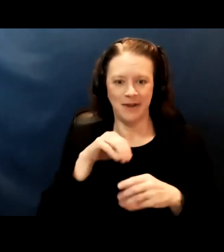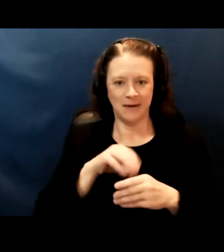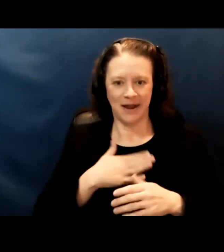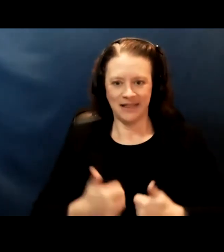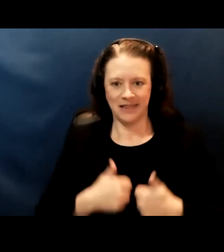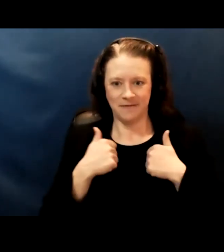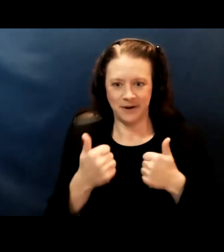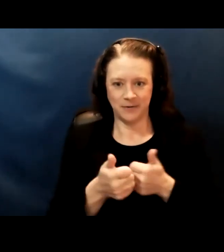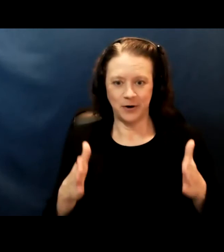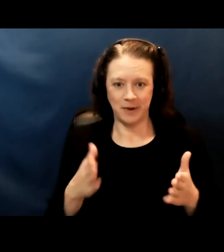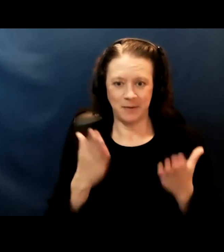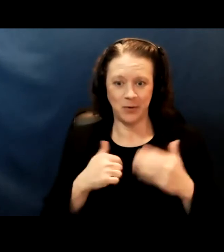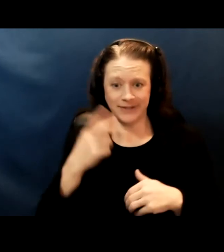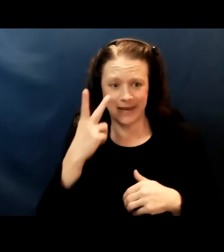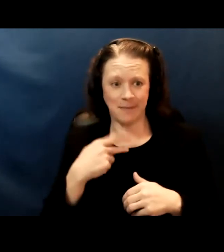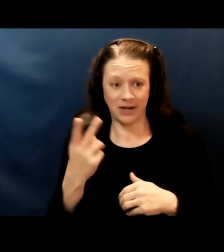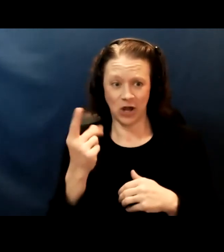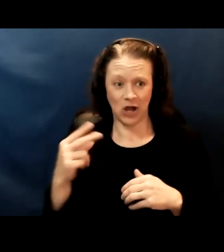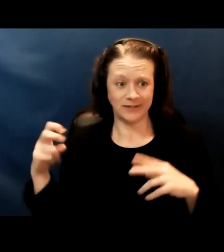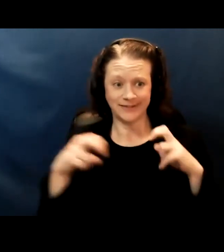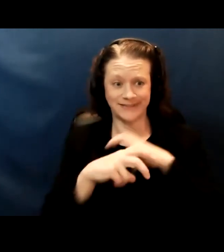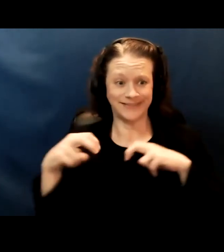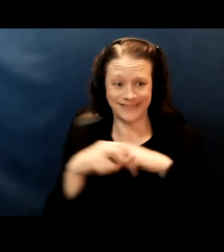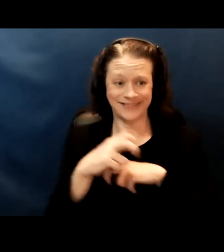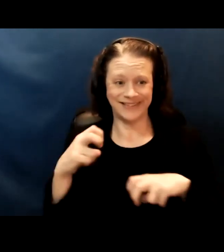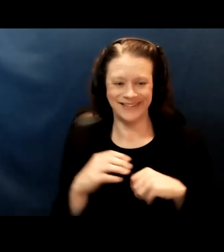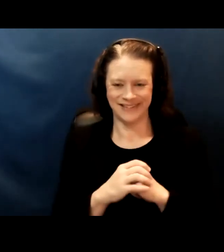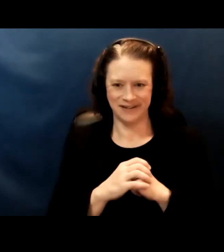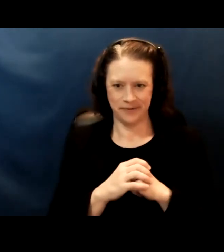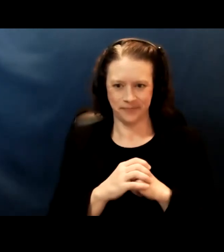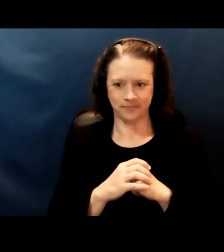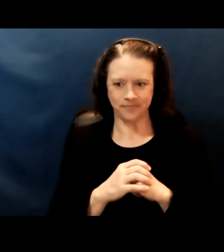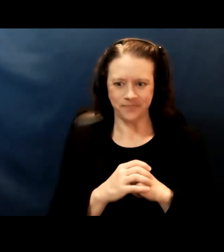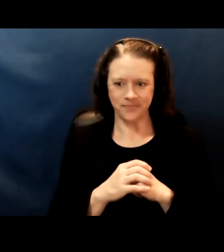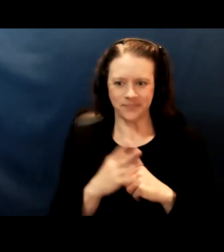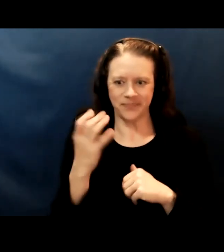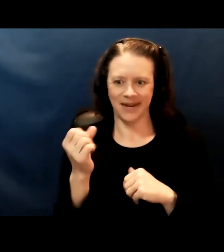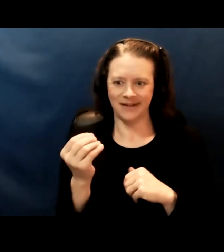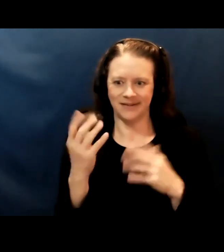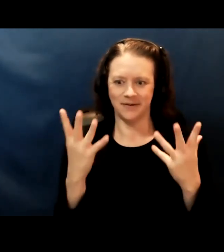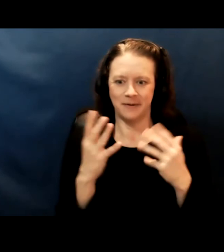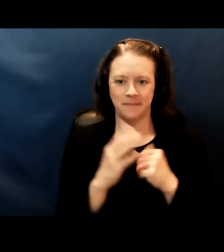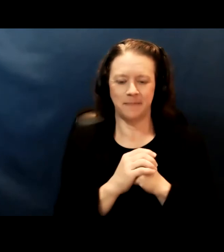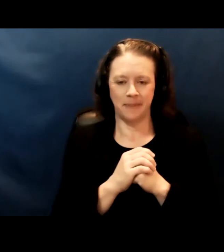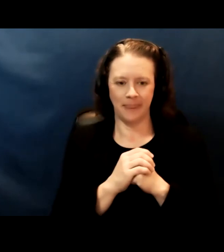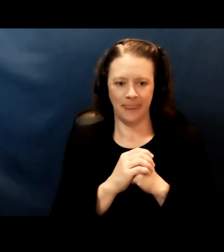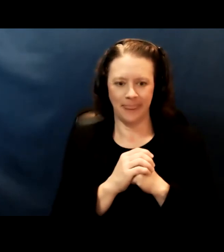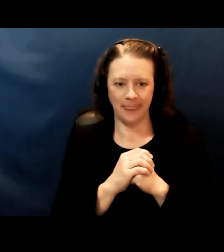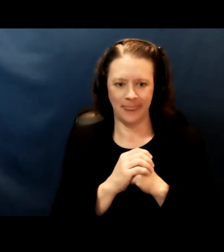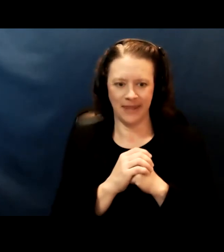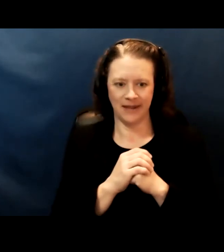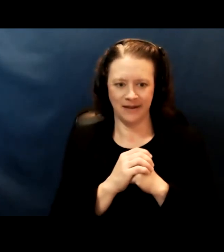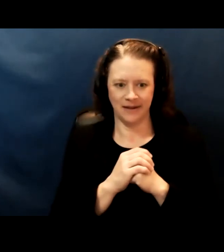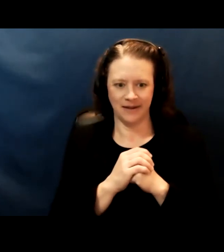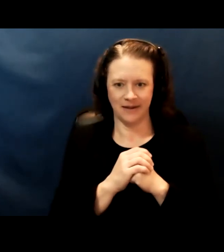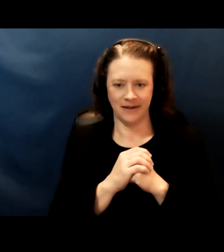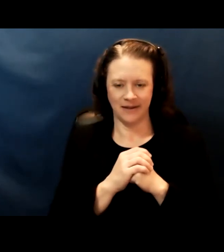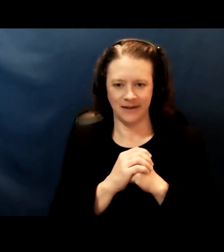you might see my dogs popping in and out. So I'll tell you a little bit about myself.